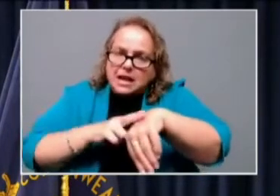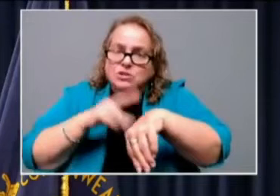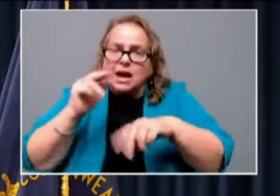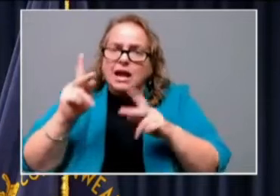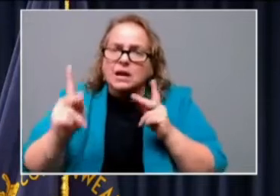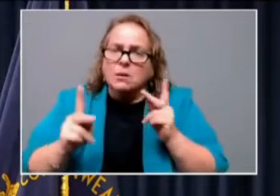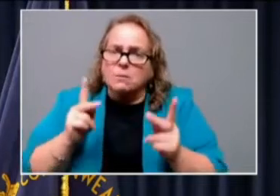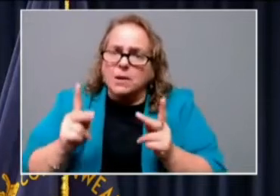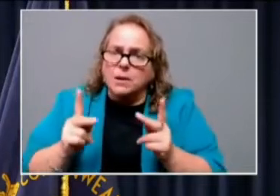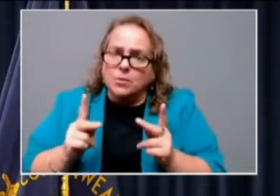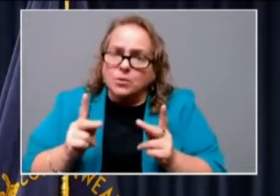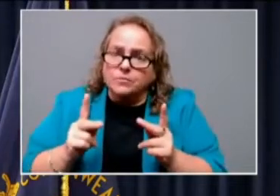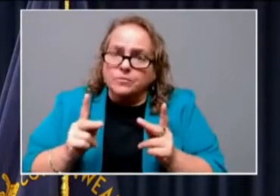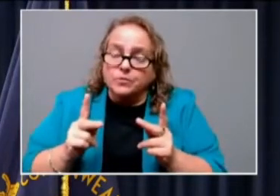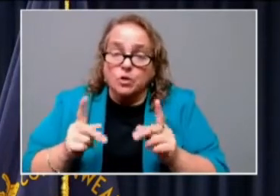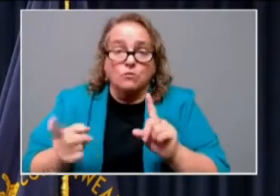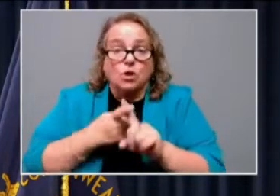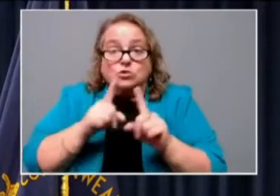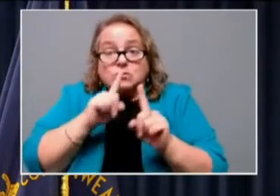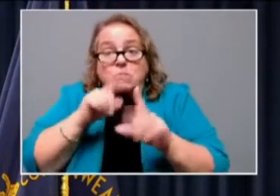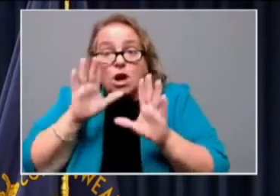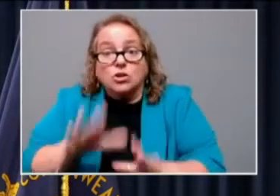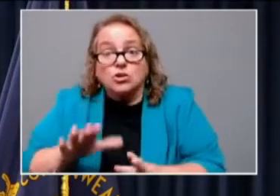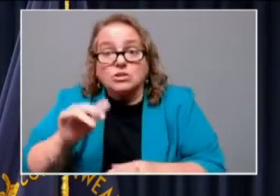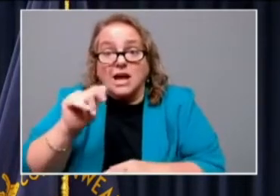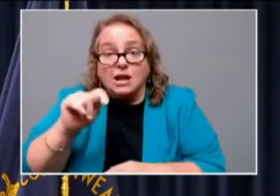the first responders at the trade center and the pentagon, they did the